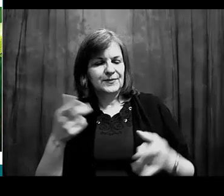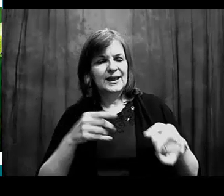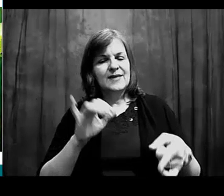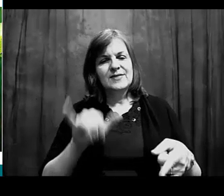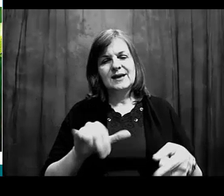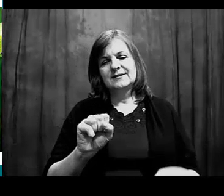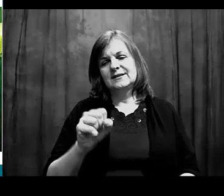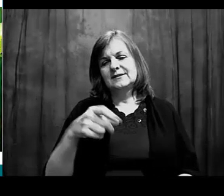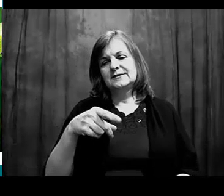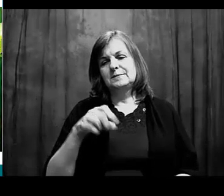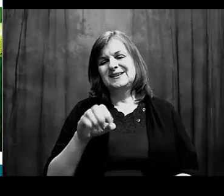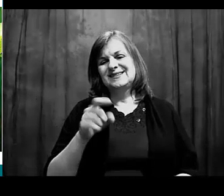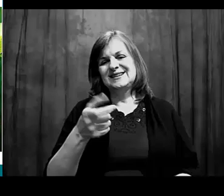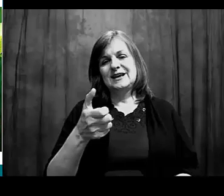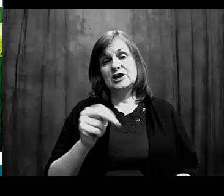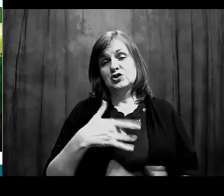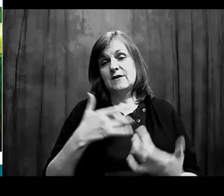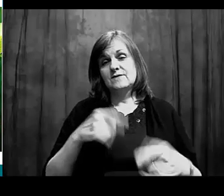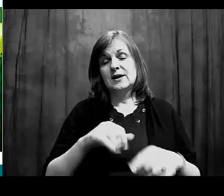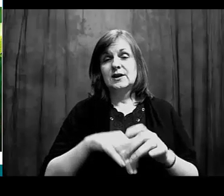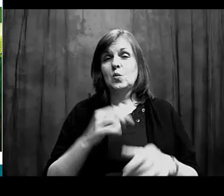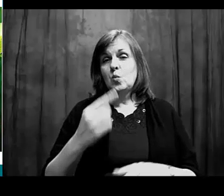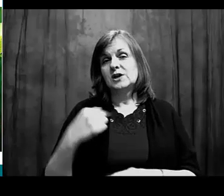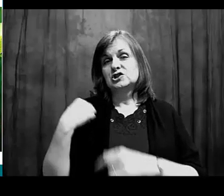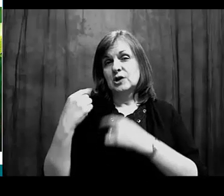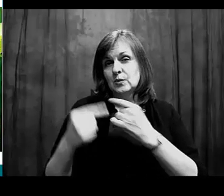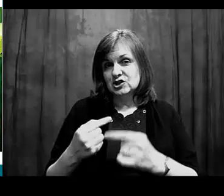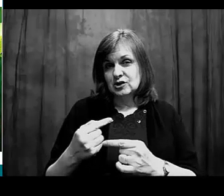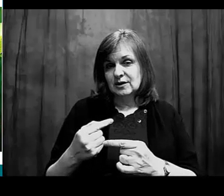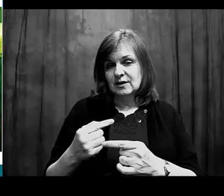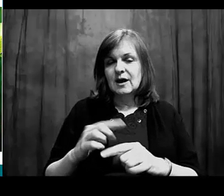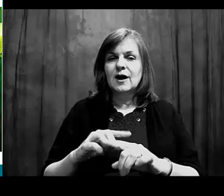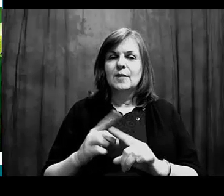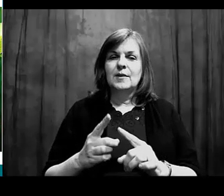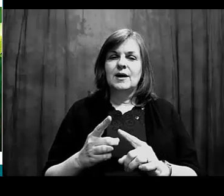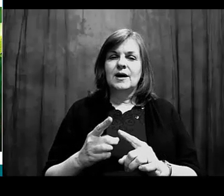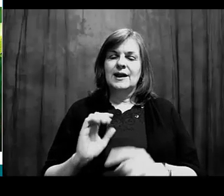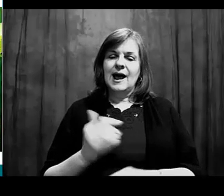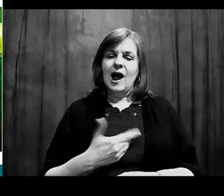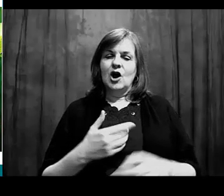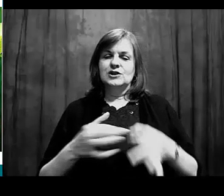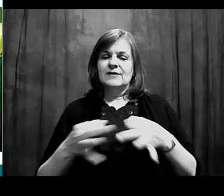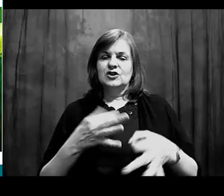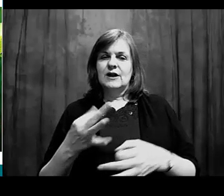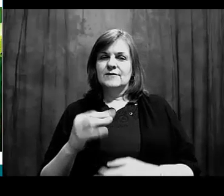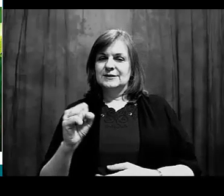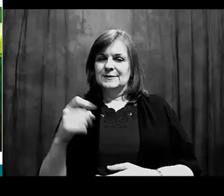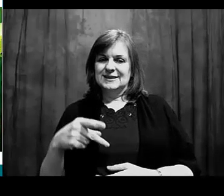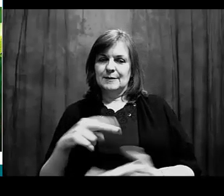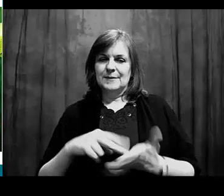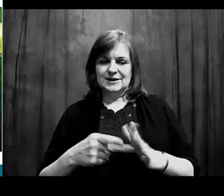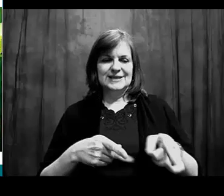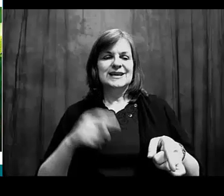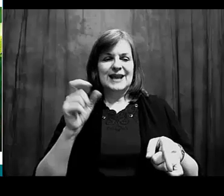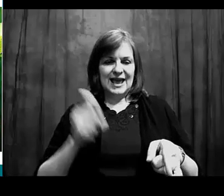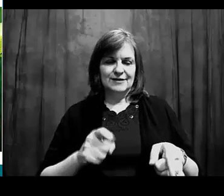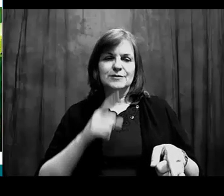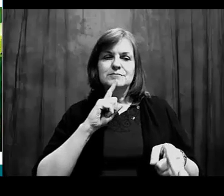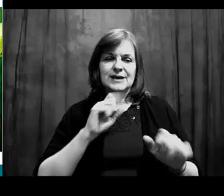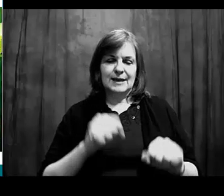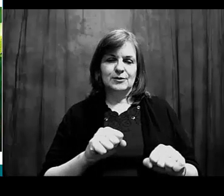is a unique species it's different from its two parents this is a speciation event in a single generation the problem is by our